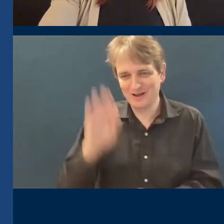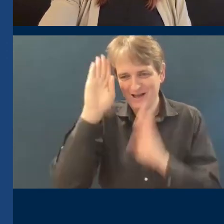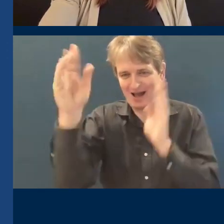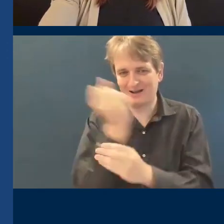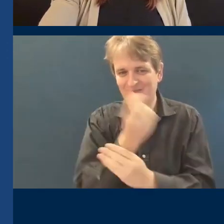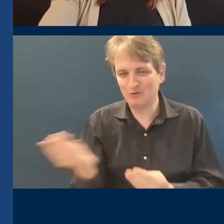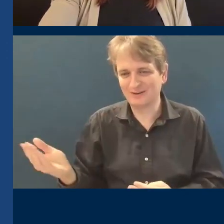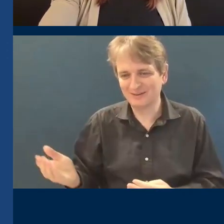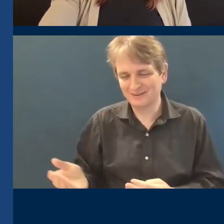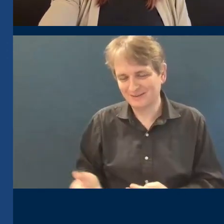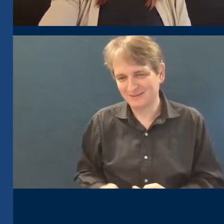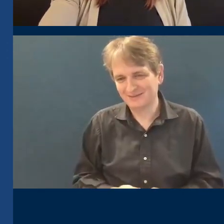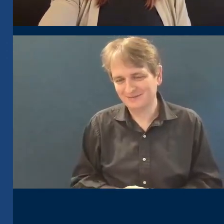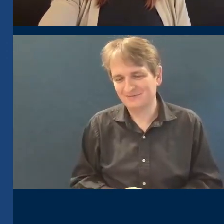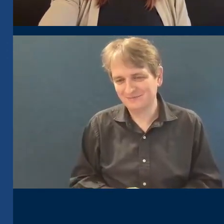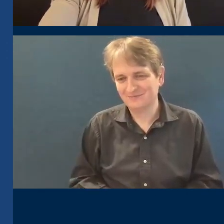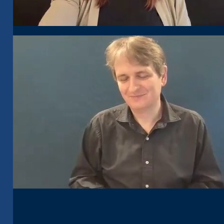Dr. Christian Vogler: Alright. Thank you very much. Hello, everyone.